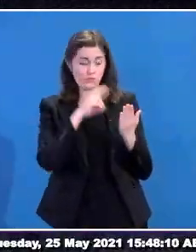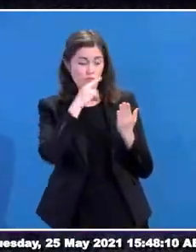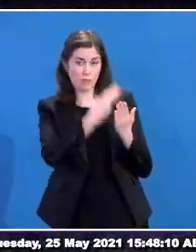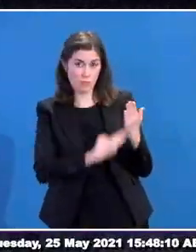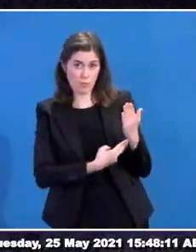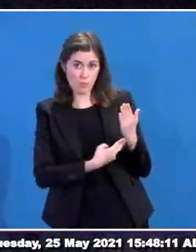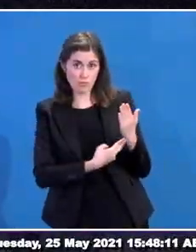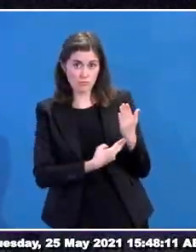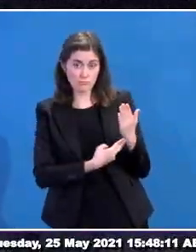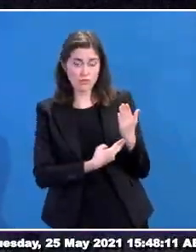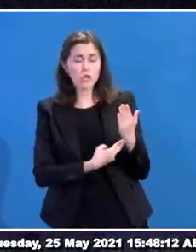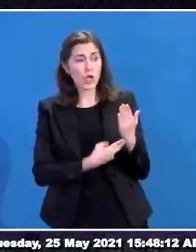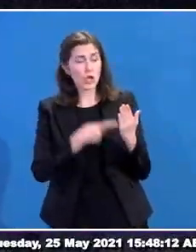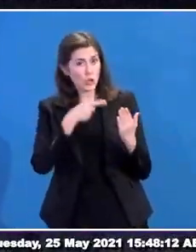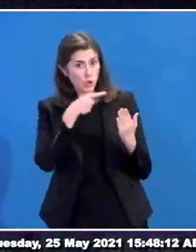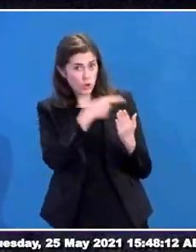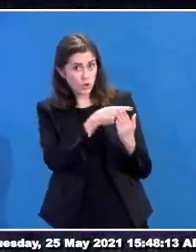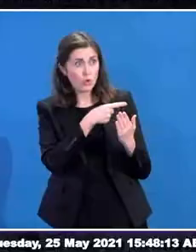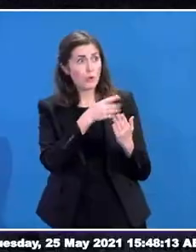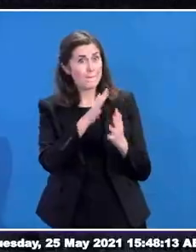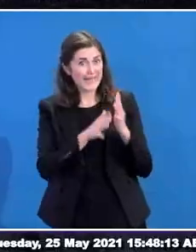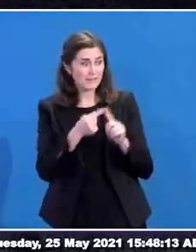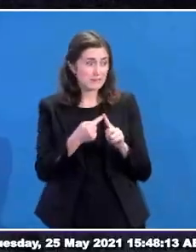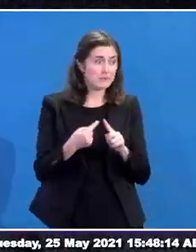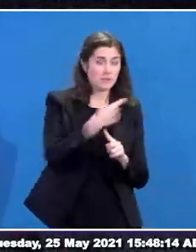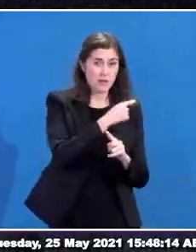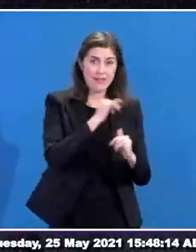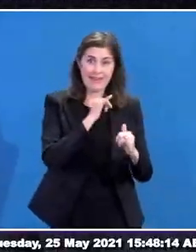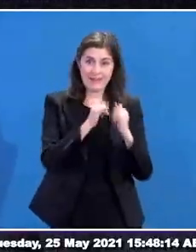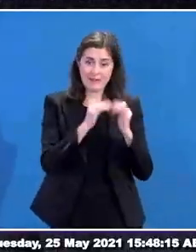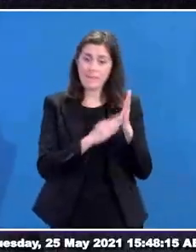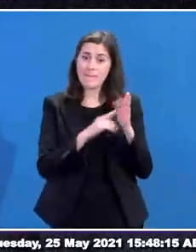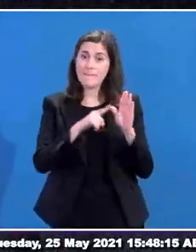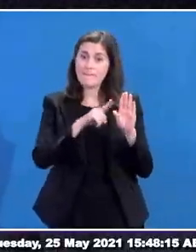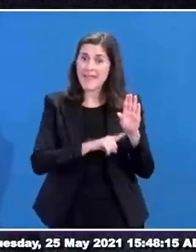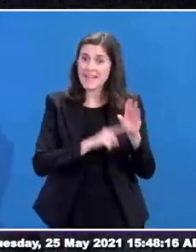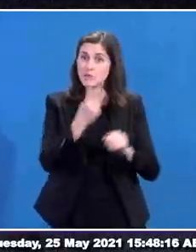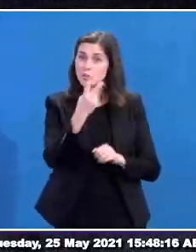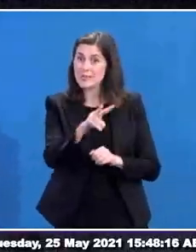that you're referring to interviews you conducted in May 2020? That's correct.